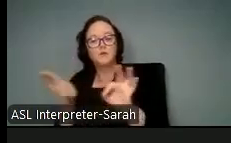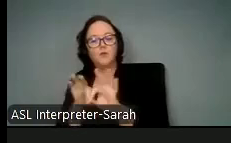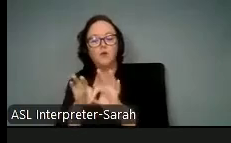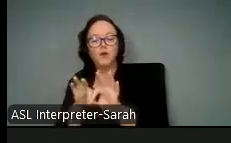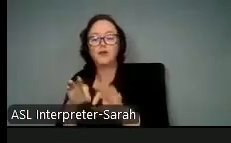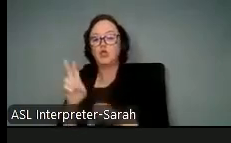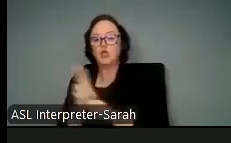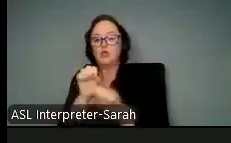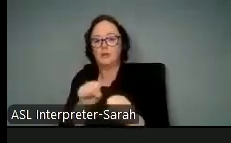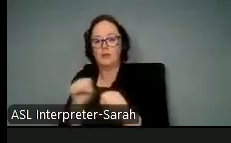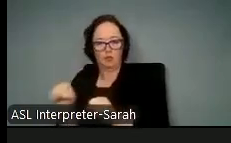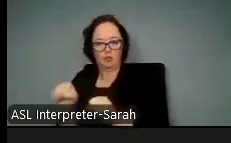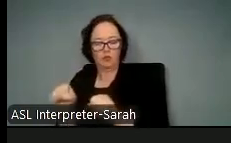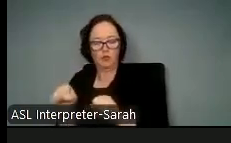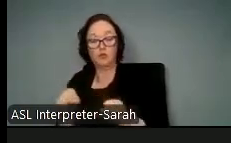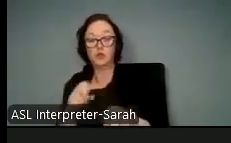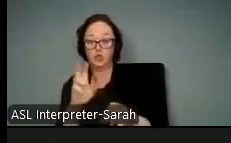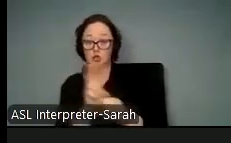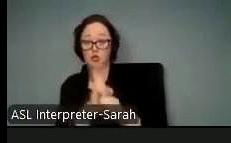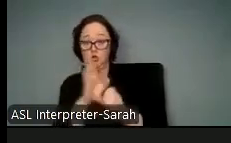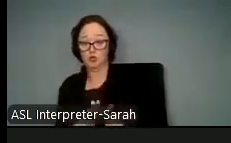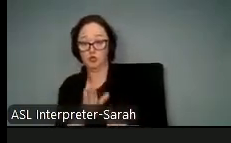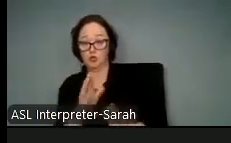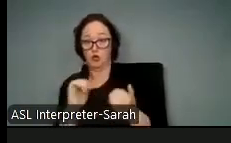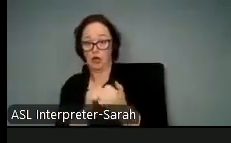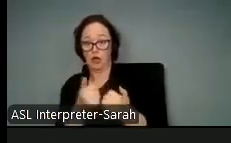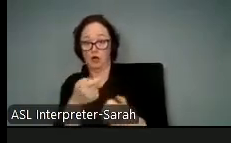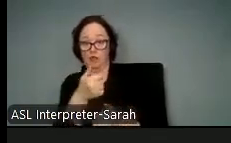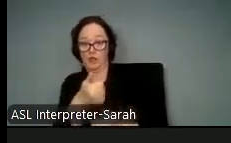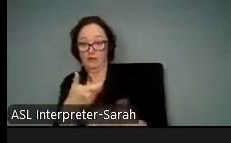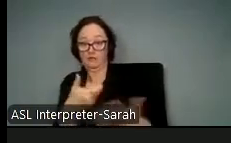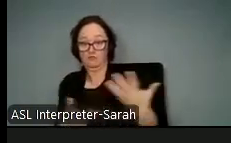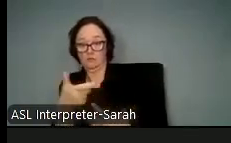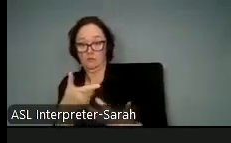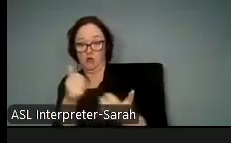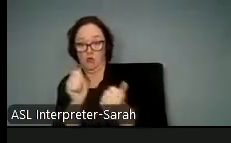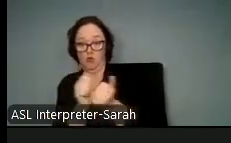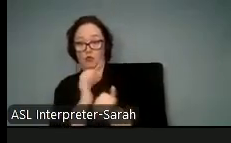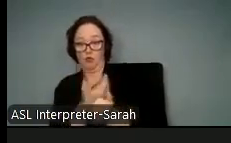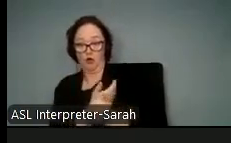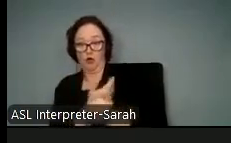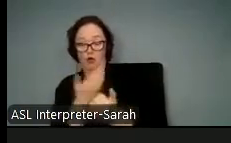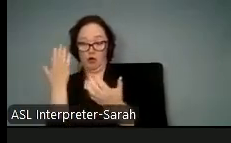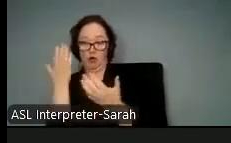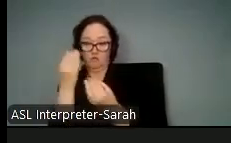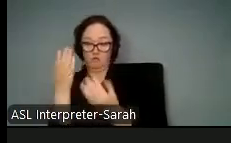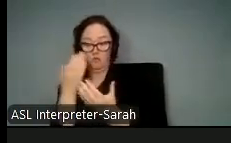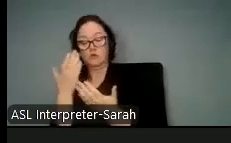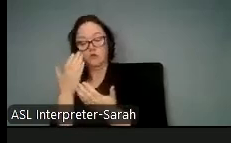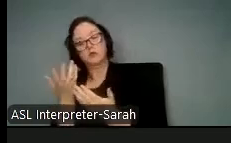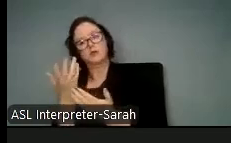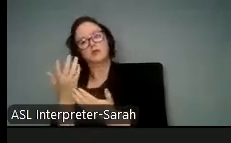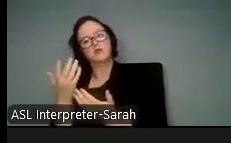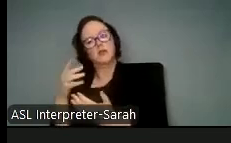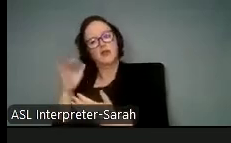and how they expect to interact with our material in our sites and incorporating that in our design work.